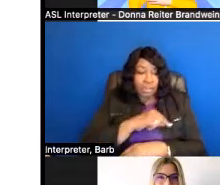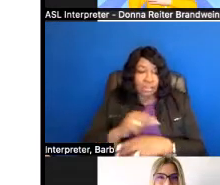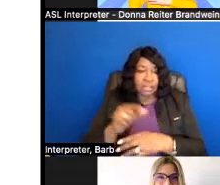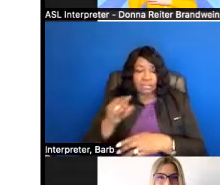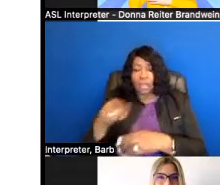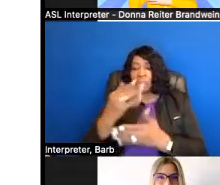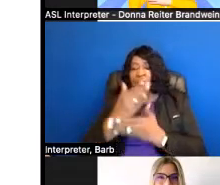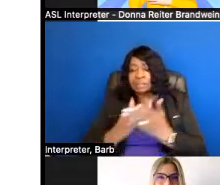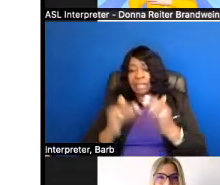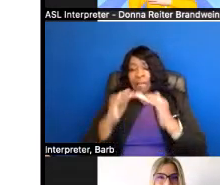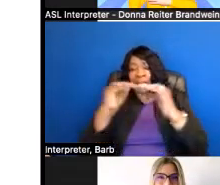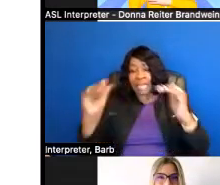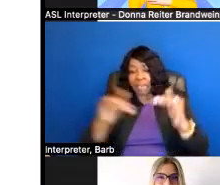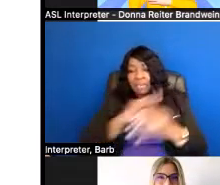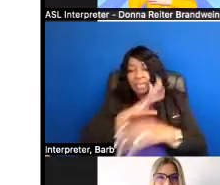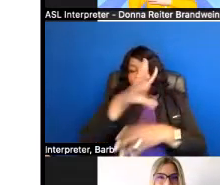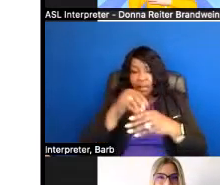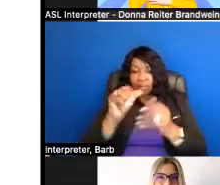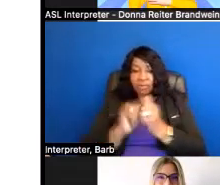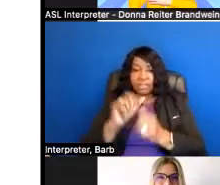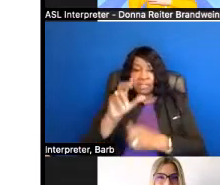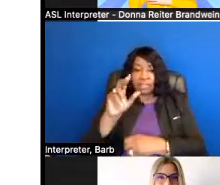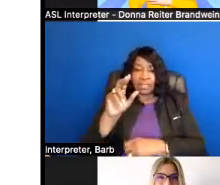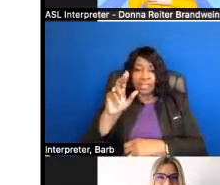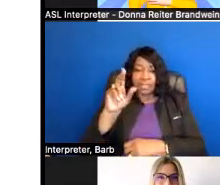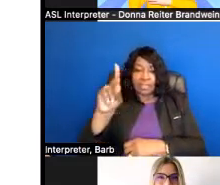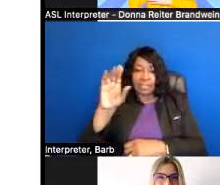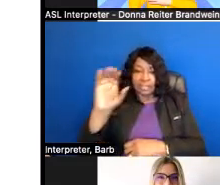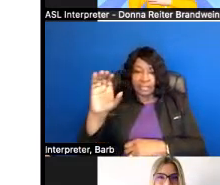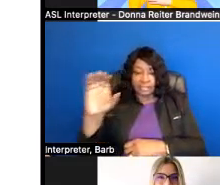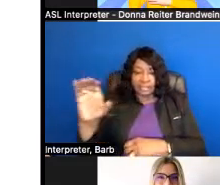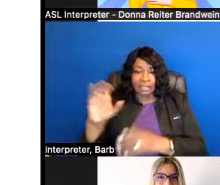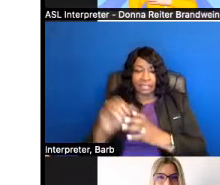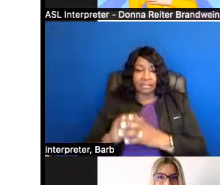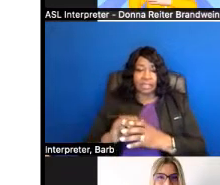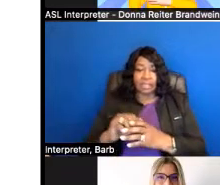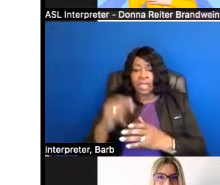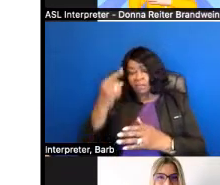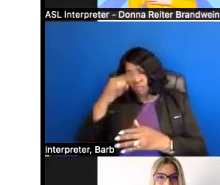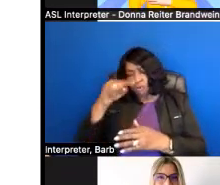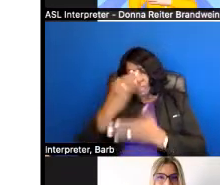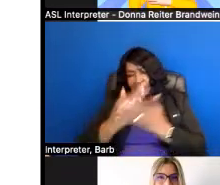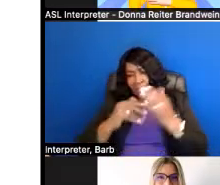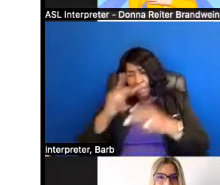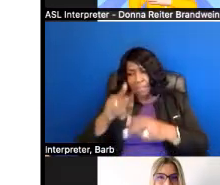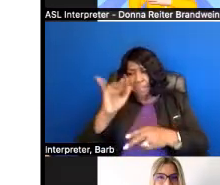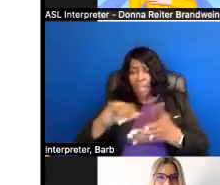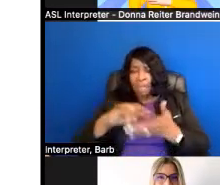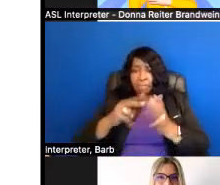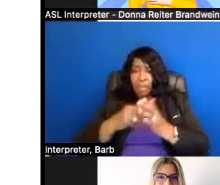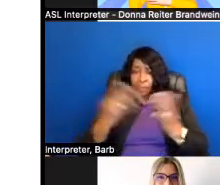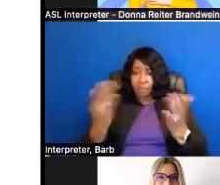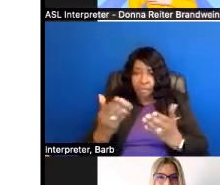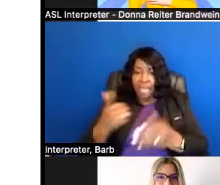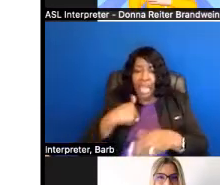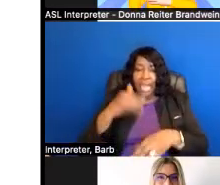of engagement with the DCC, but that was self-determined. So for some people that meant I'm on the DCC Listserv.